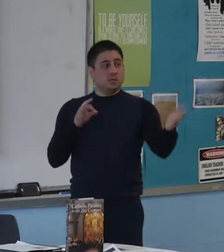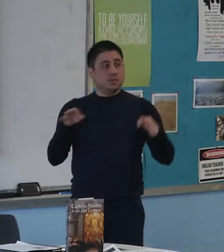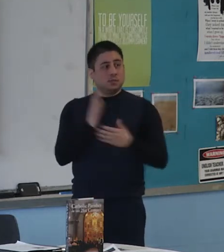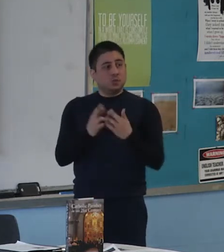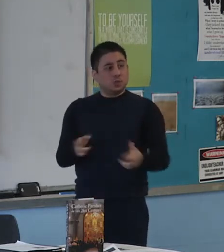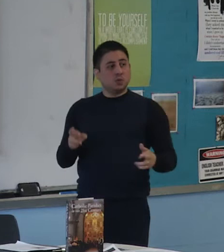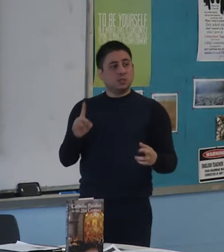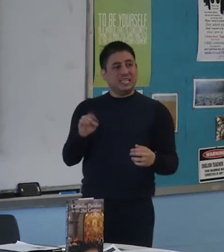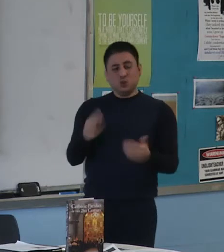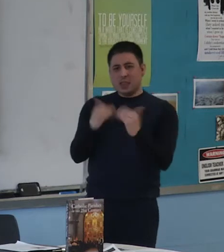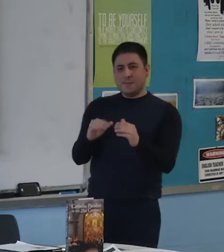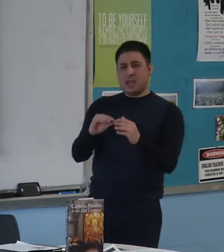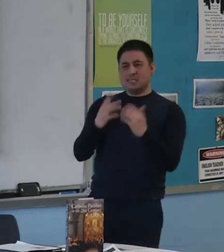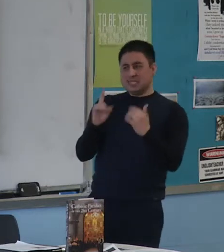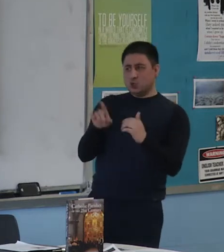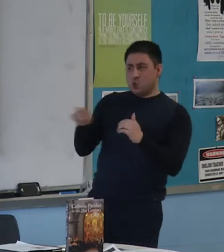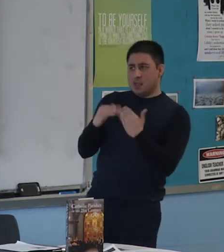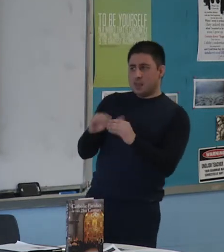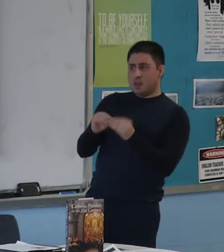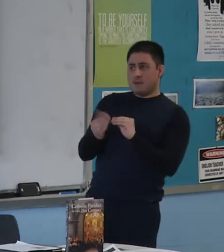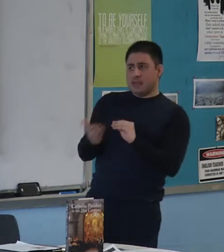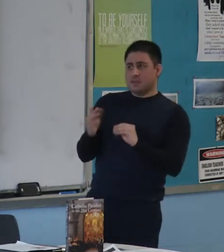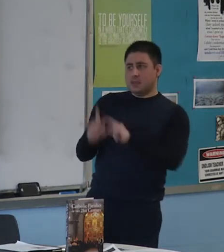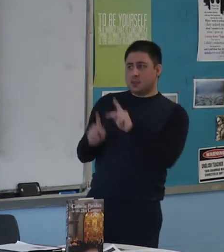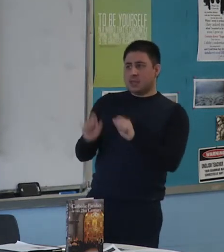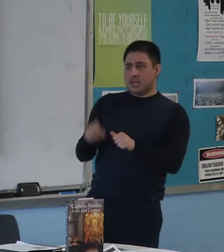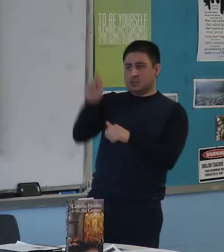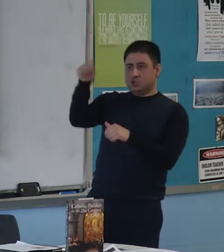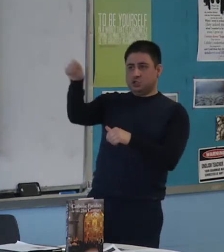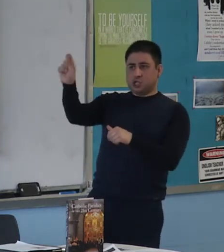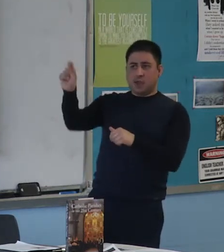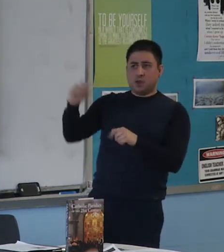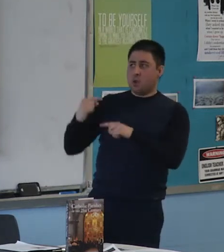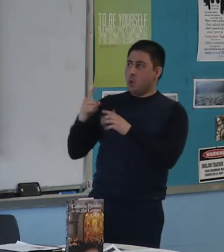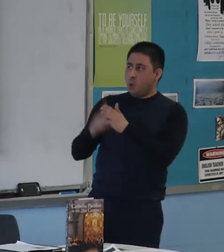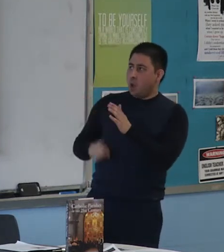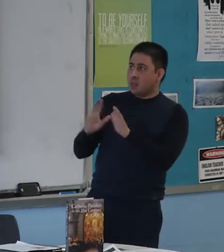(Question:) Did you limit the number of the things that people could check in what they would provide?